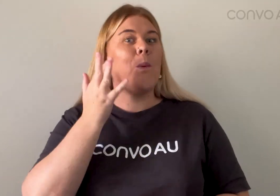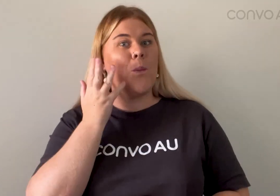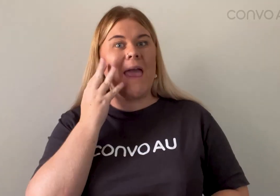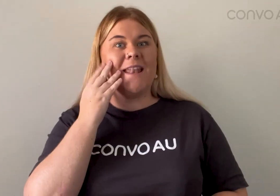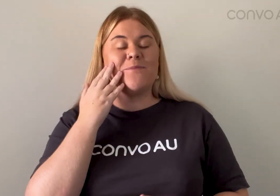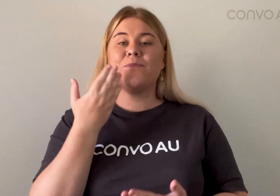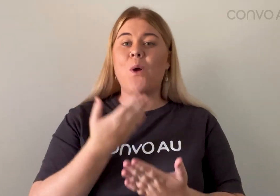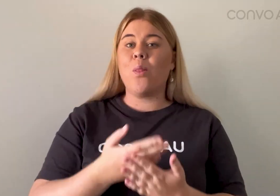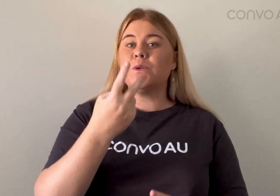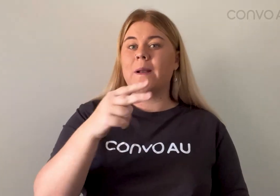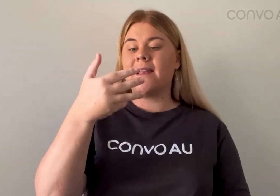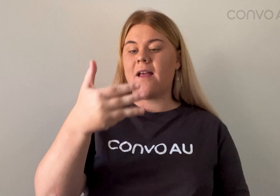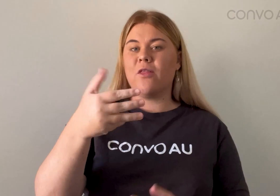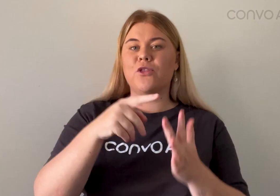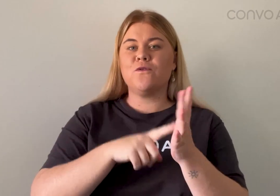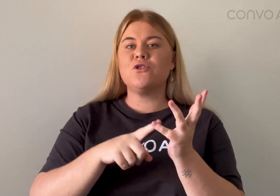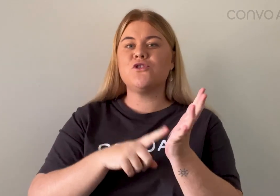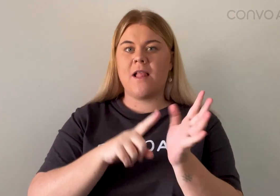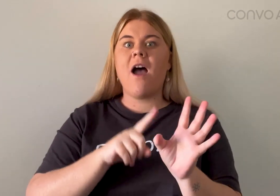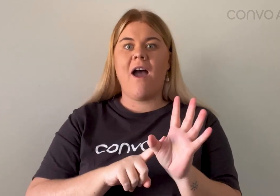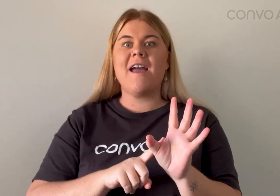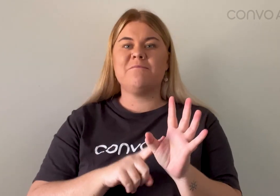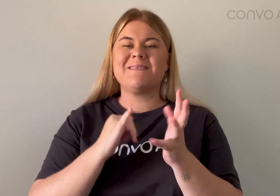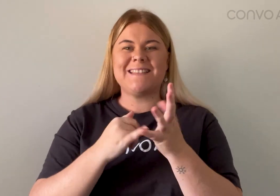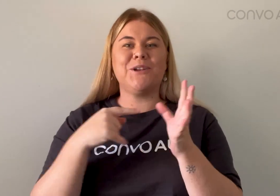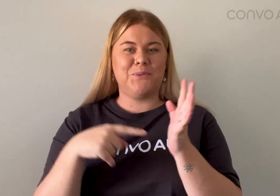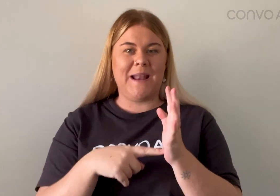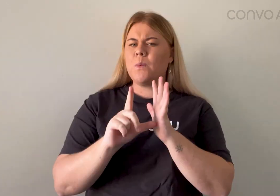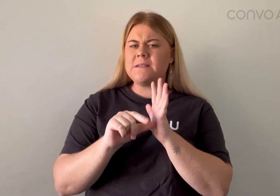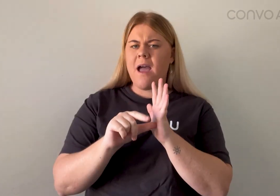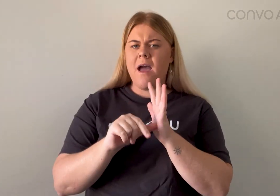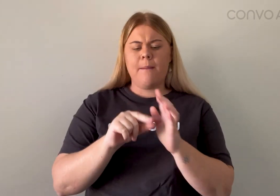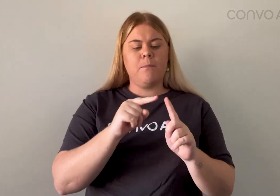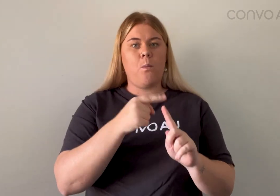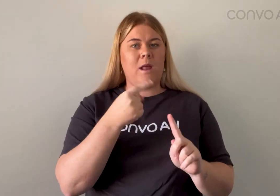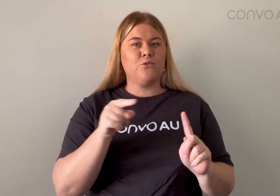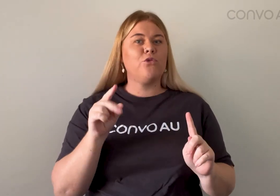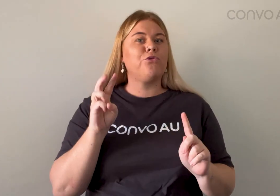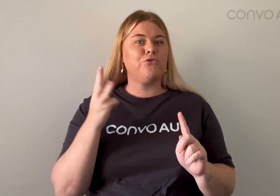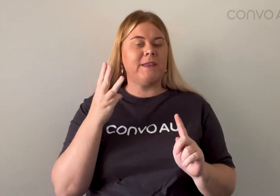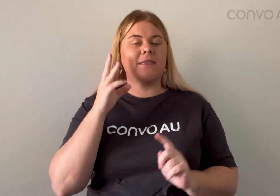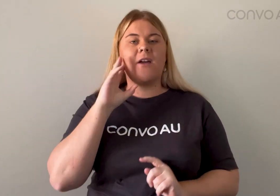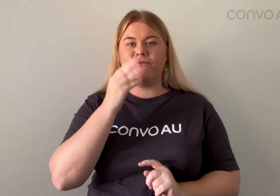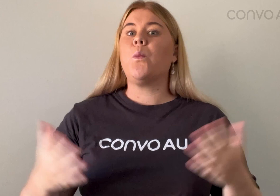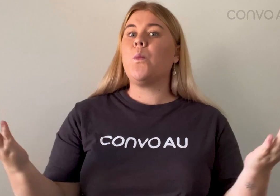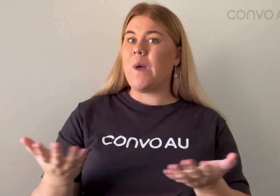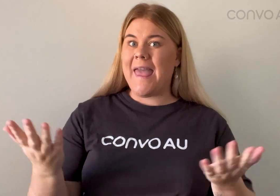When: Saturday 29th July Time: 1:30pm to 2:30pm AEST.